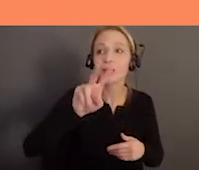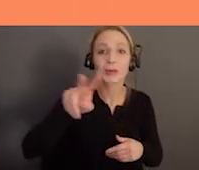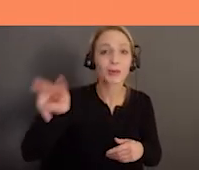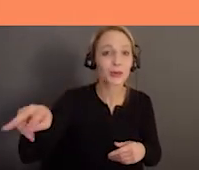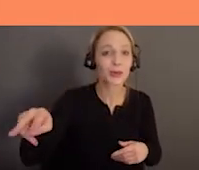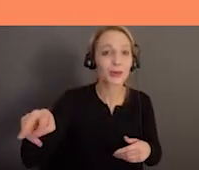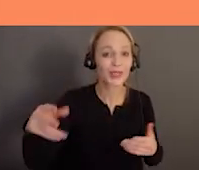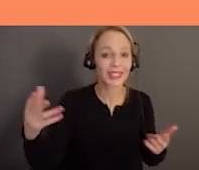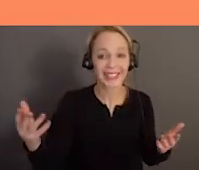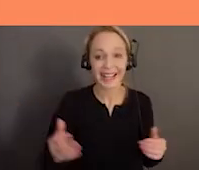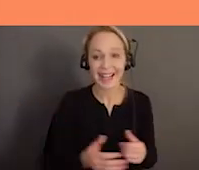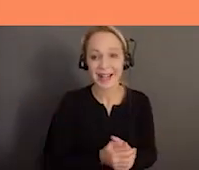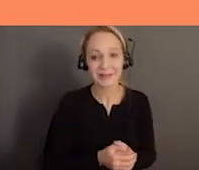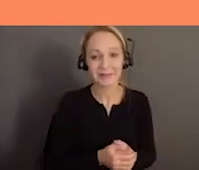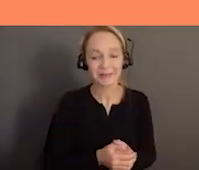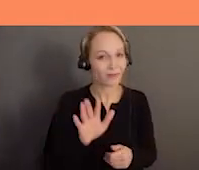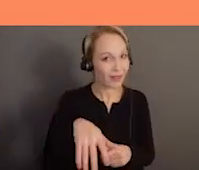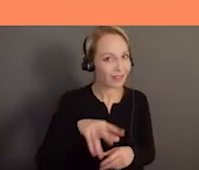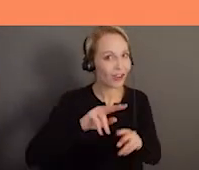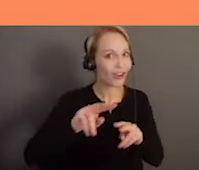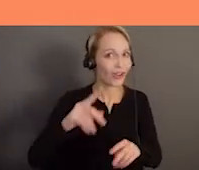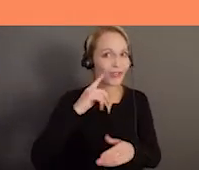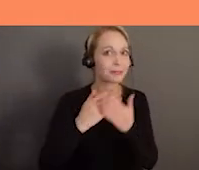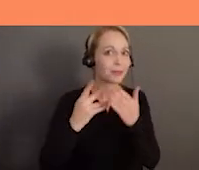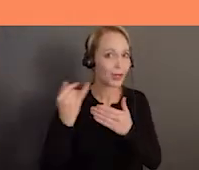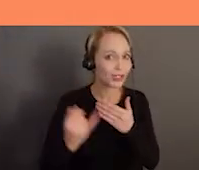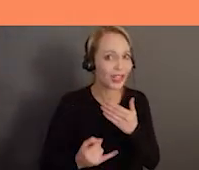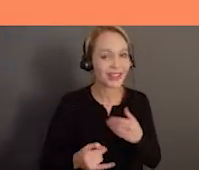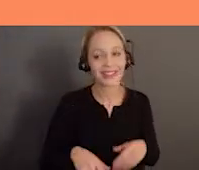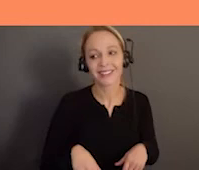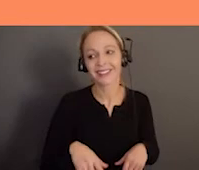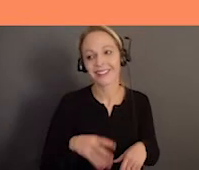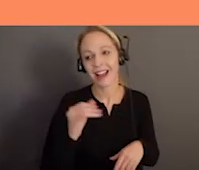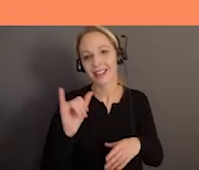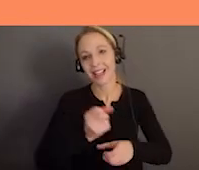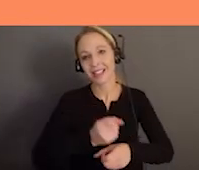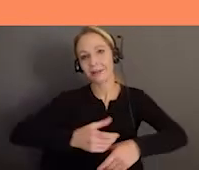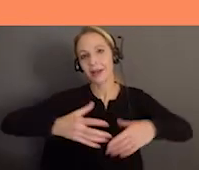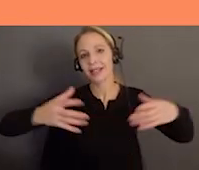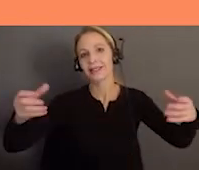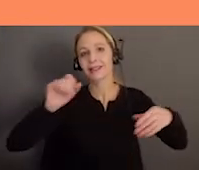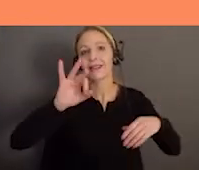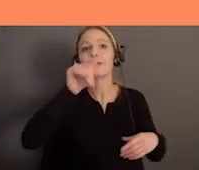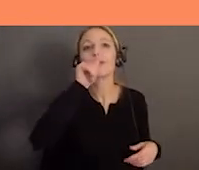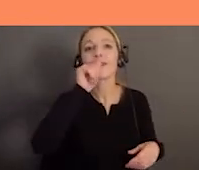FOR PROJECTS AND THAT EXPANDS OF PRIVATE APPS TO SUPPORT EVEN MORE FUNCTIONALITY.